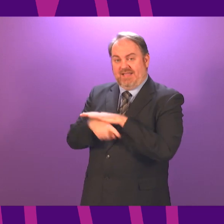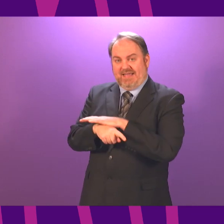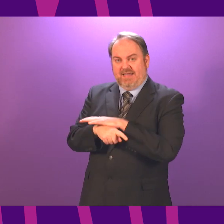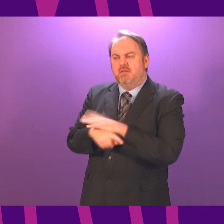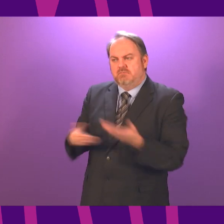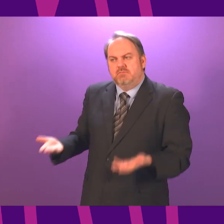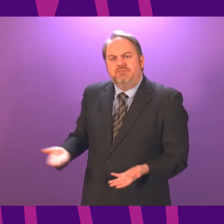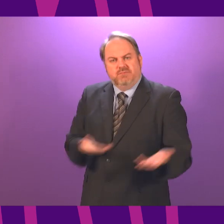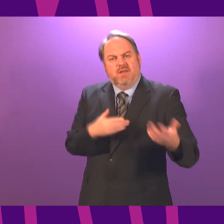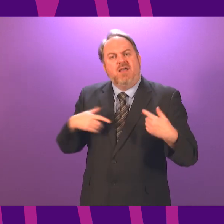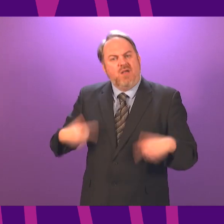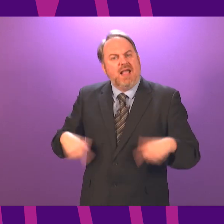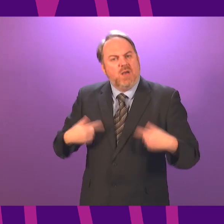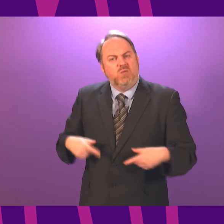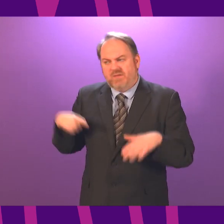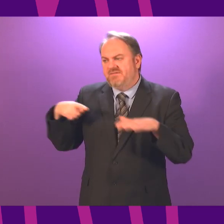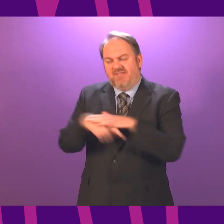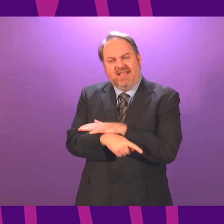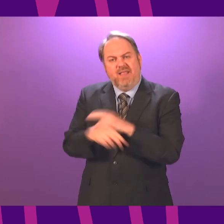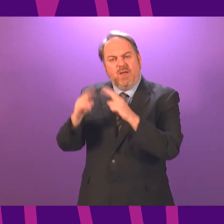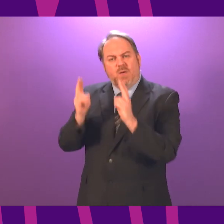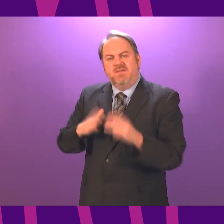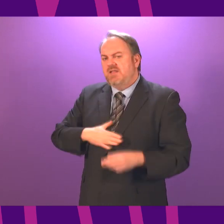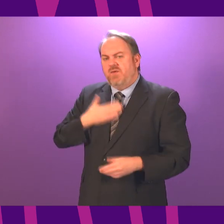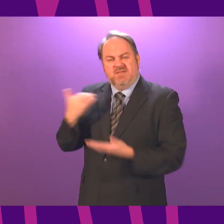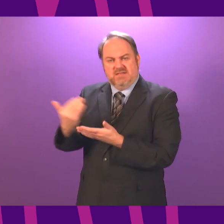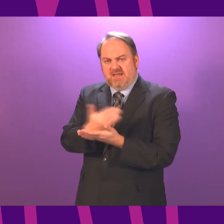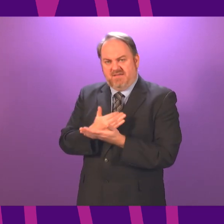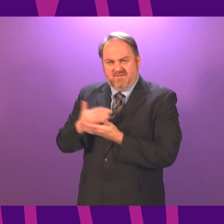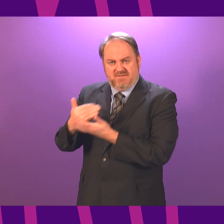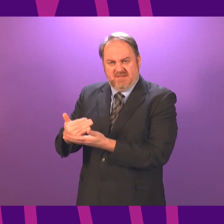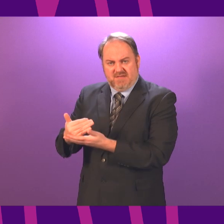Support services have remained open throughout the pandemic. Police Scotland also continues to treat